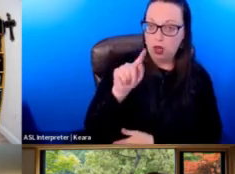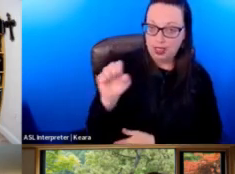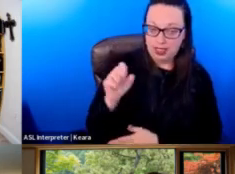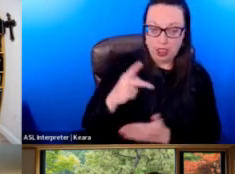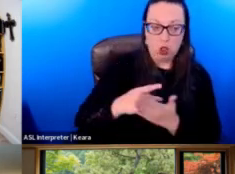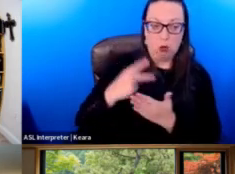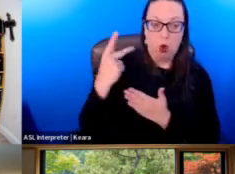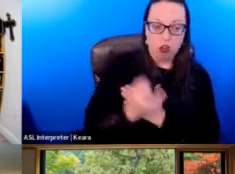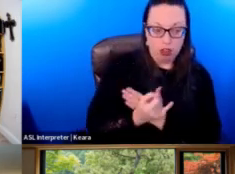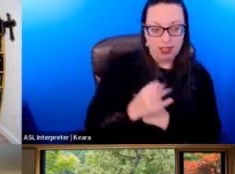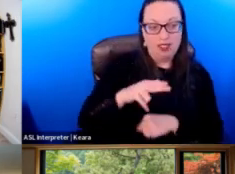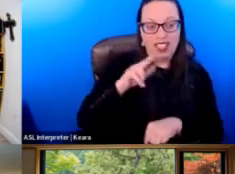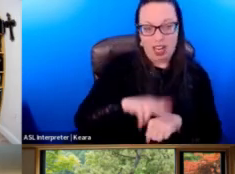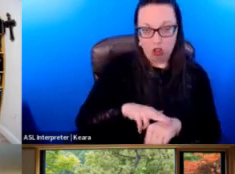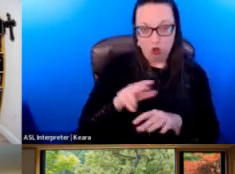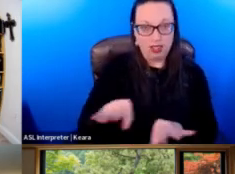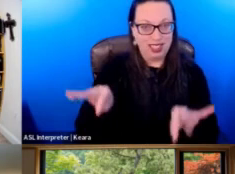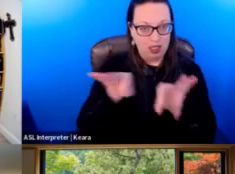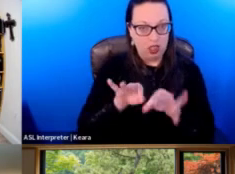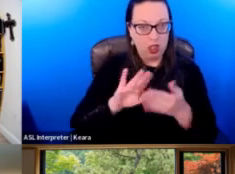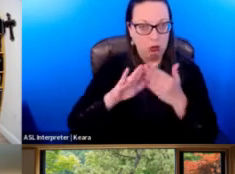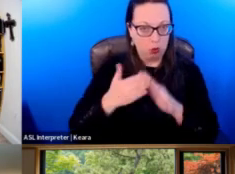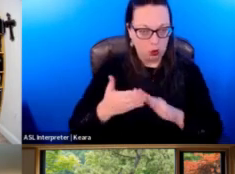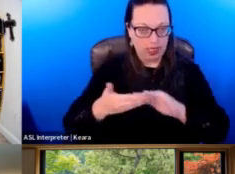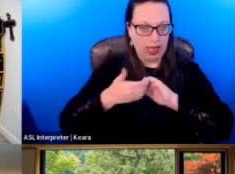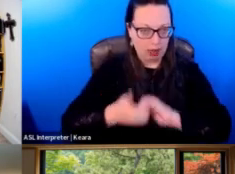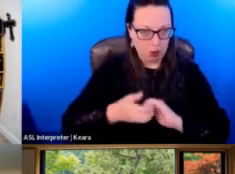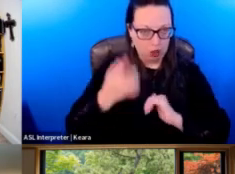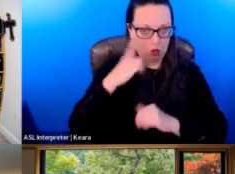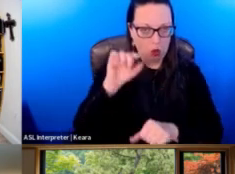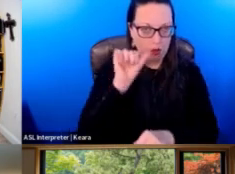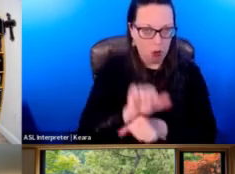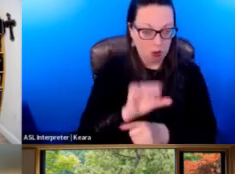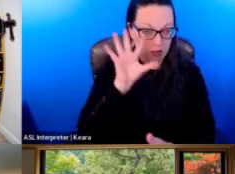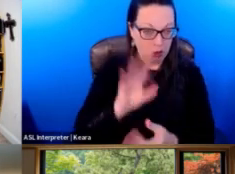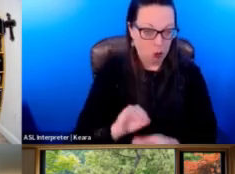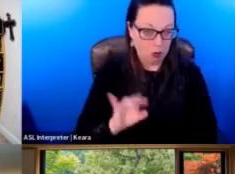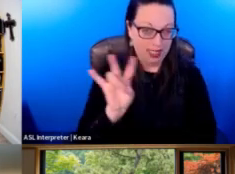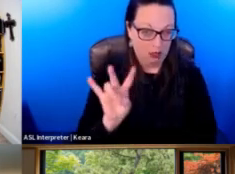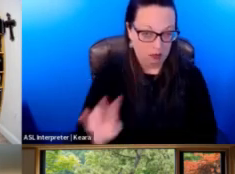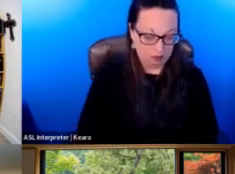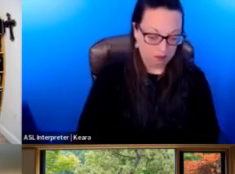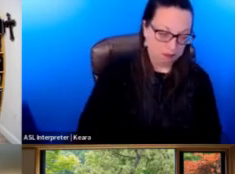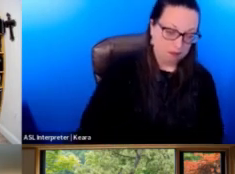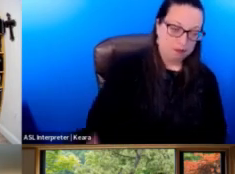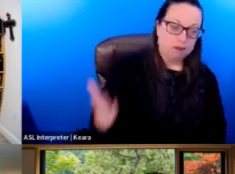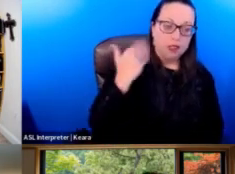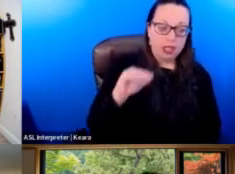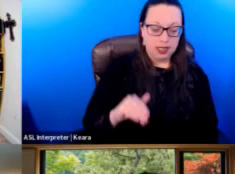we're started in our journey to provide technical assistance. And we did that was by facilitating an environmental